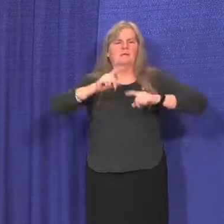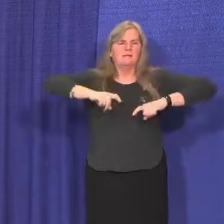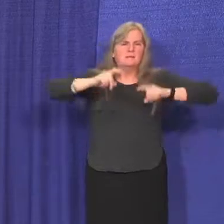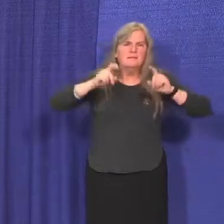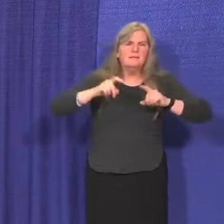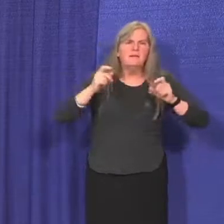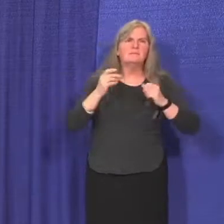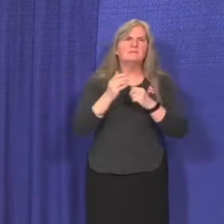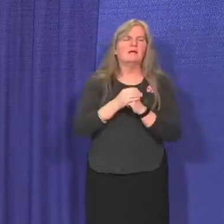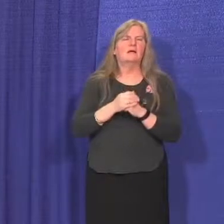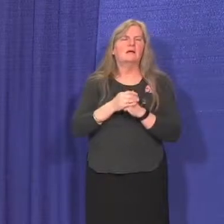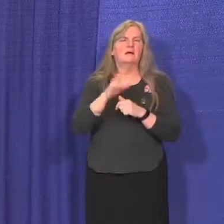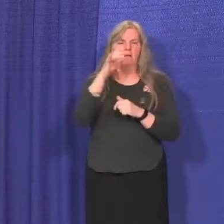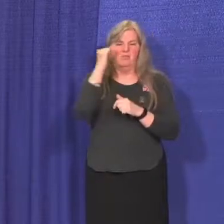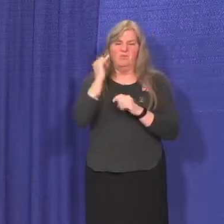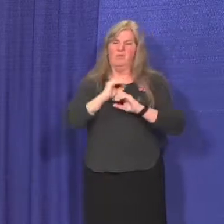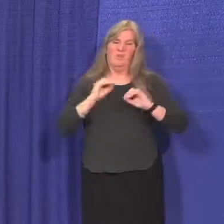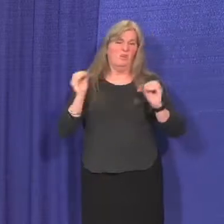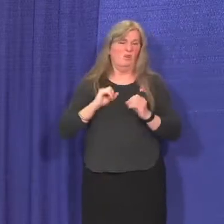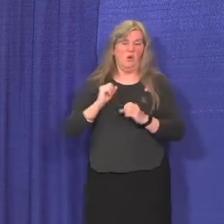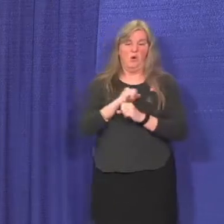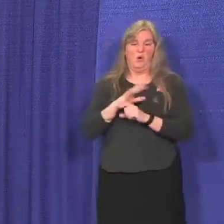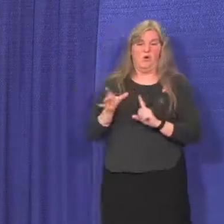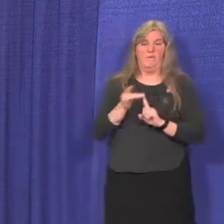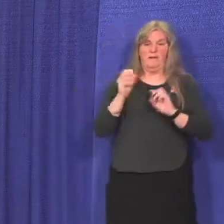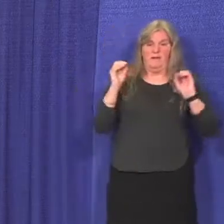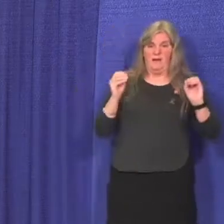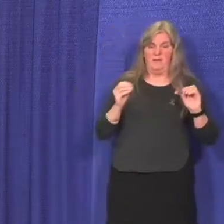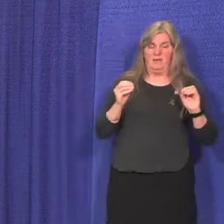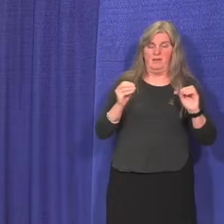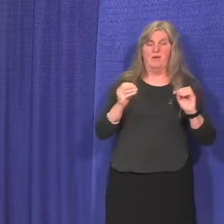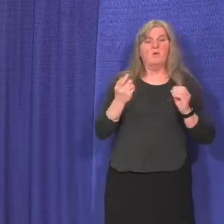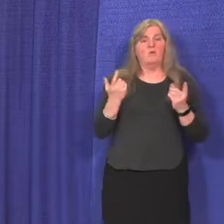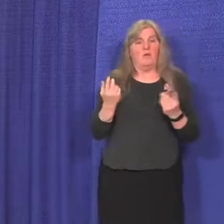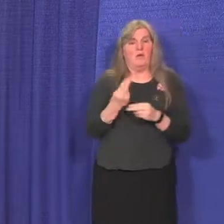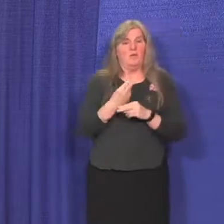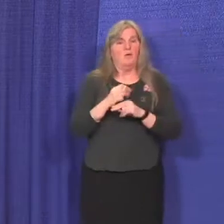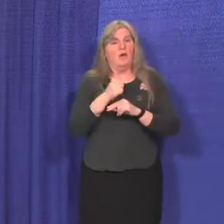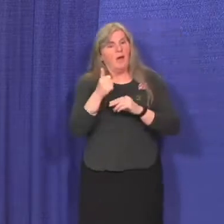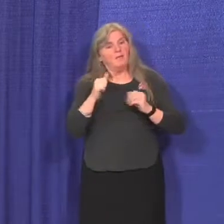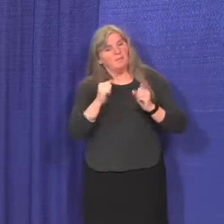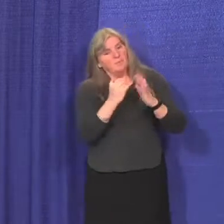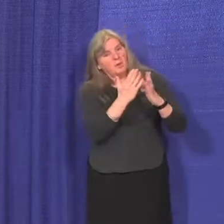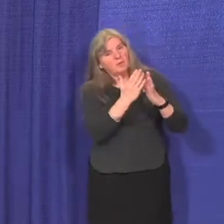so if you are asking about why there is a lag in getting back to the federal government I